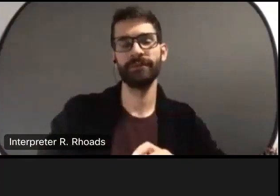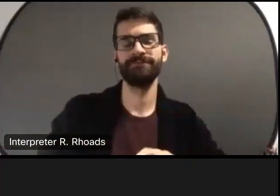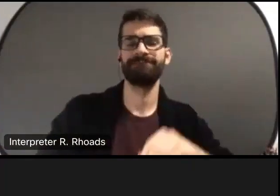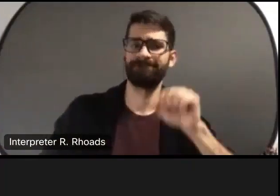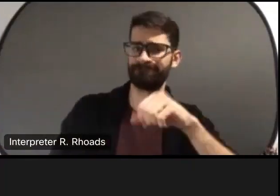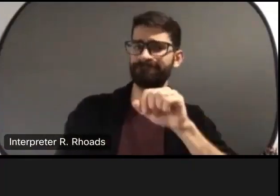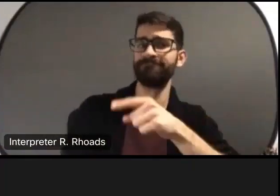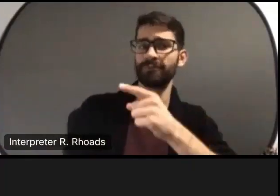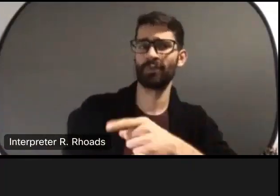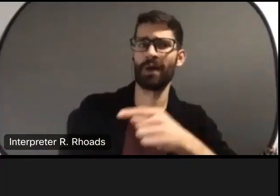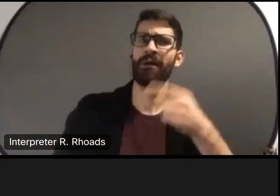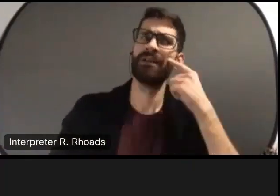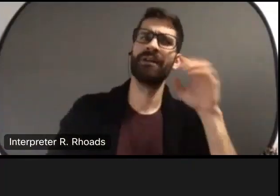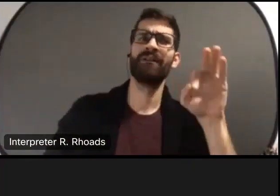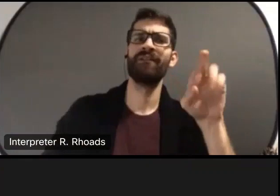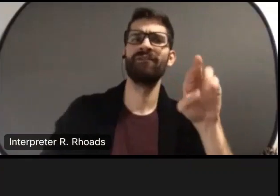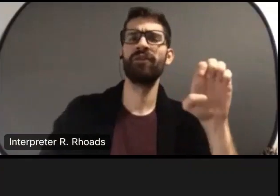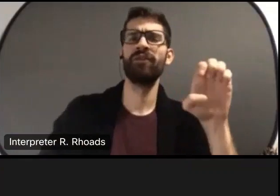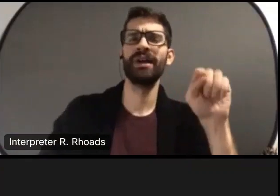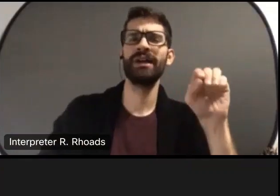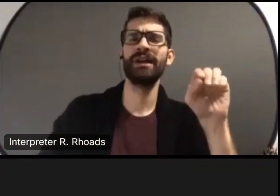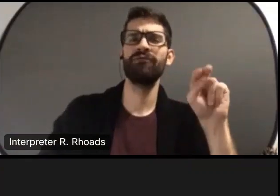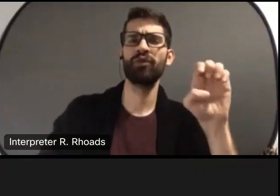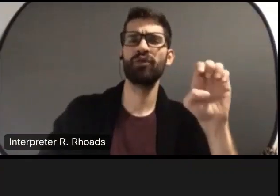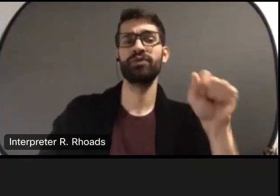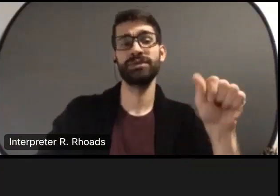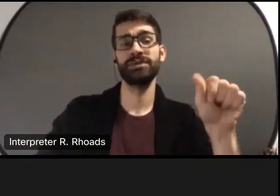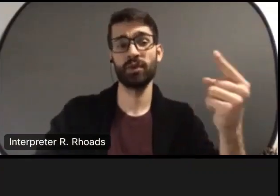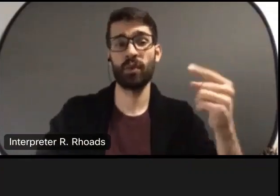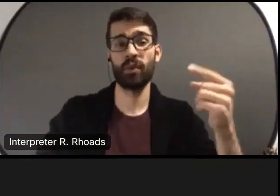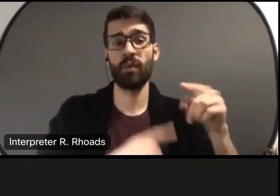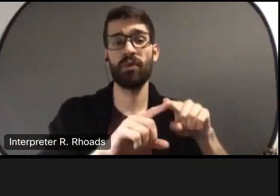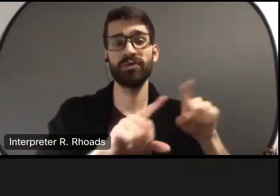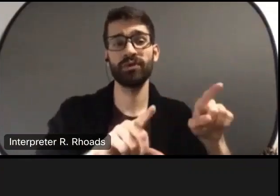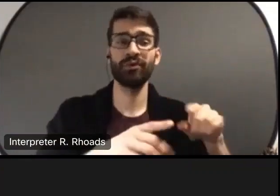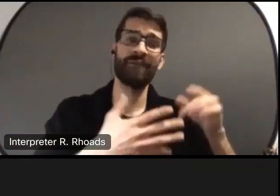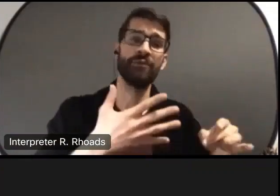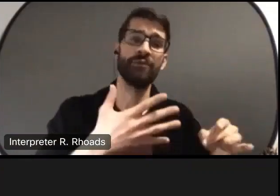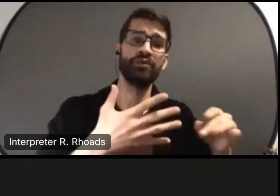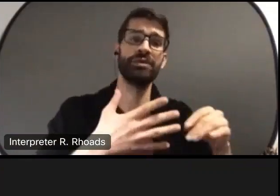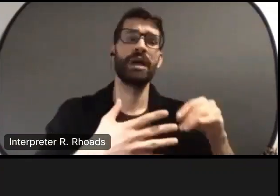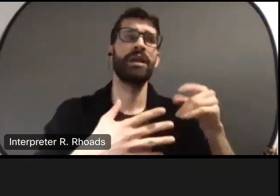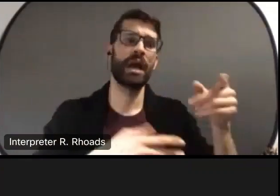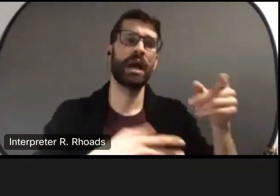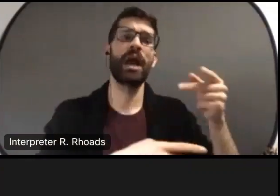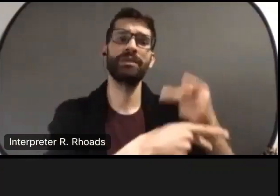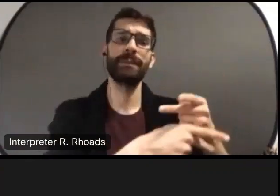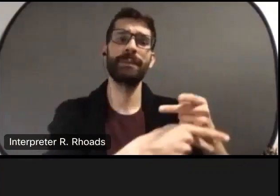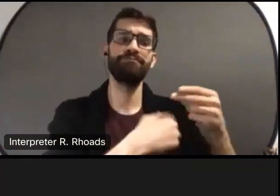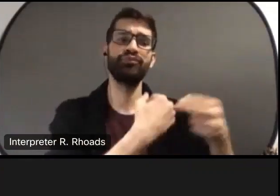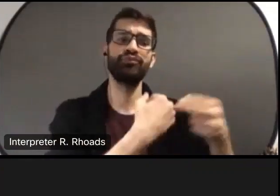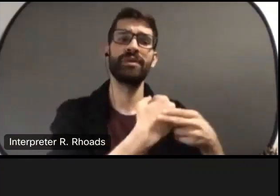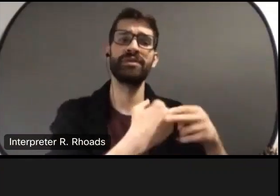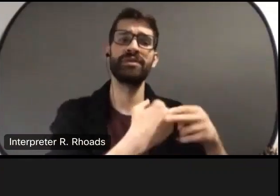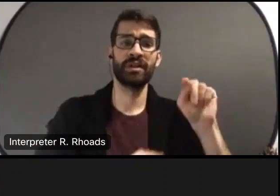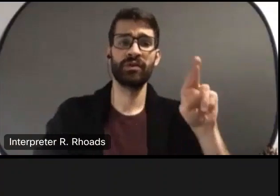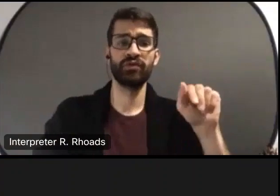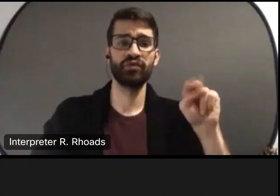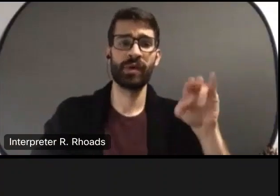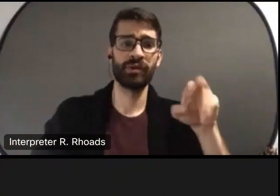Free Tone is another alternative as well that also keeps a transcription of those calls. So you get